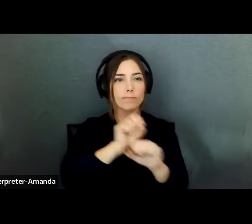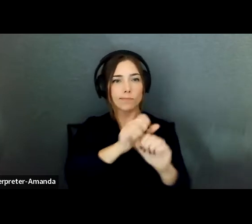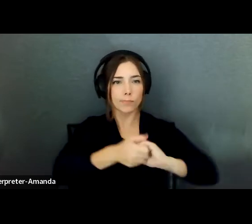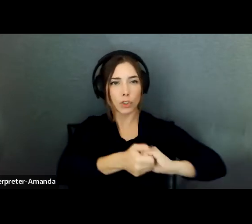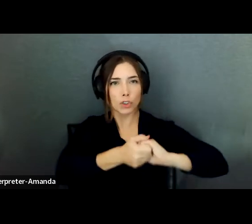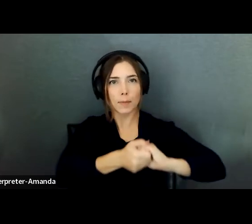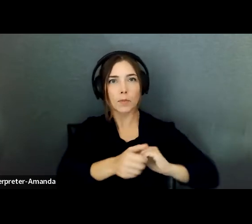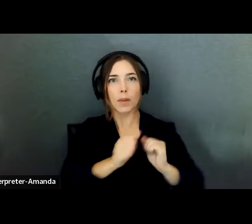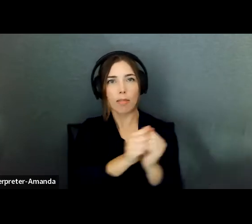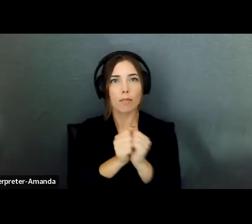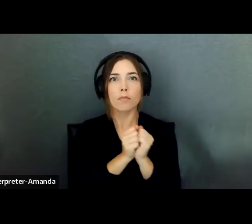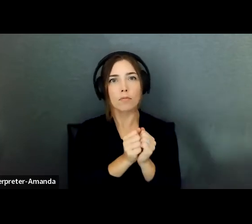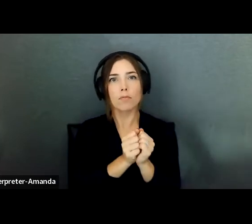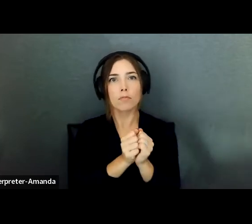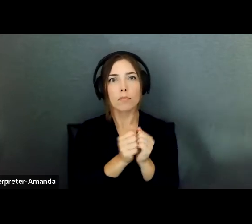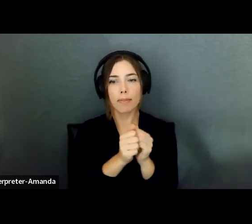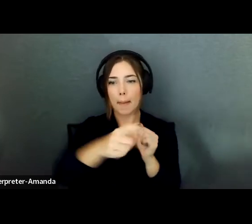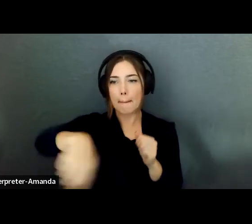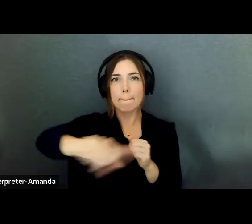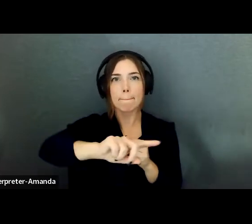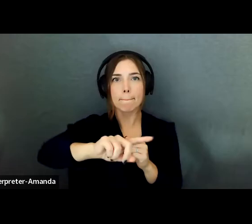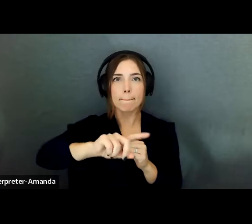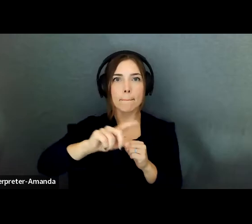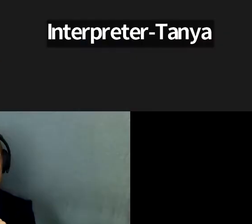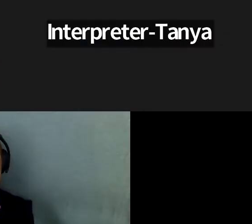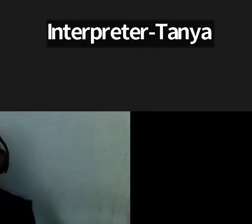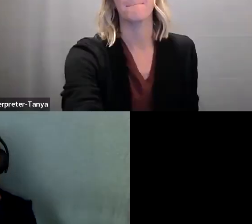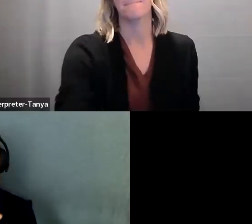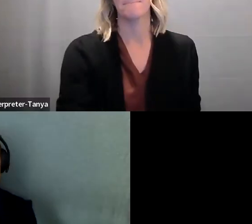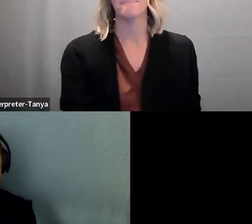up together and start working together ensure rights of people with disabilities in your